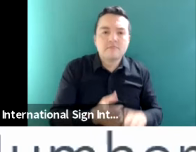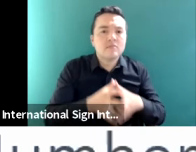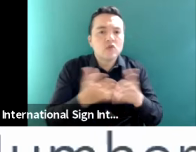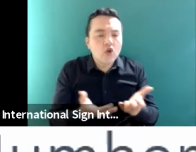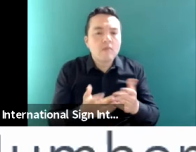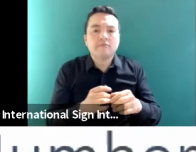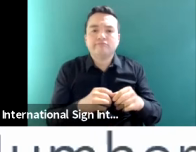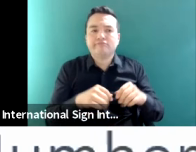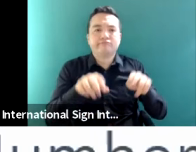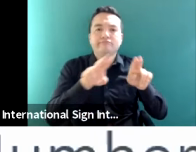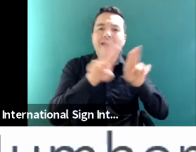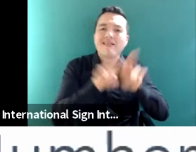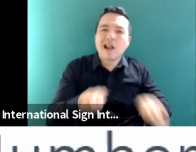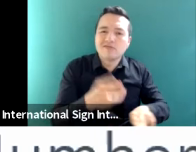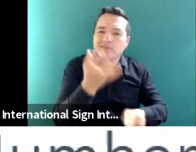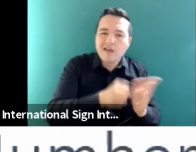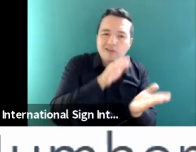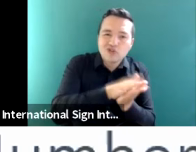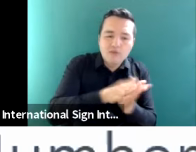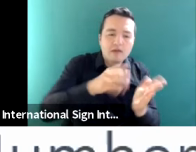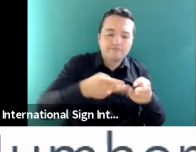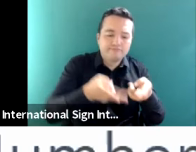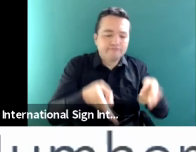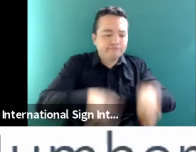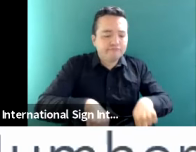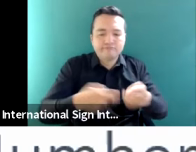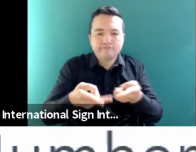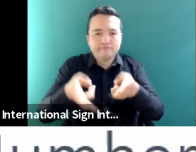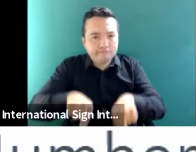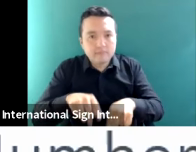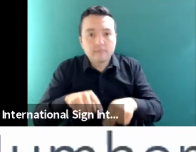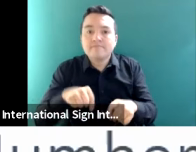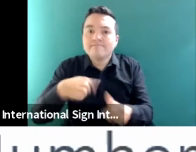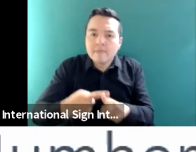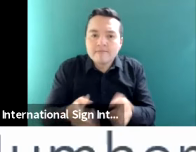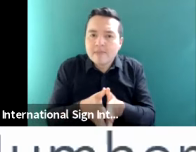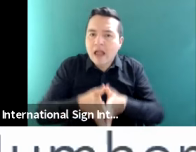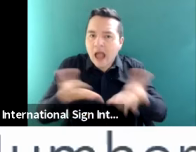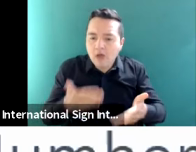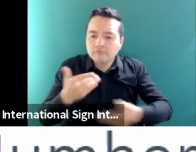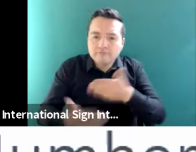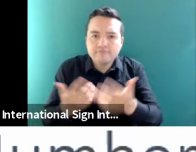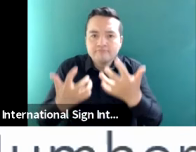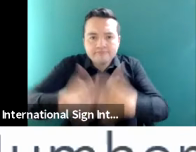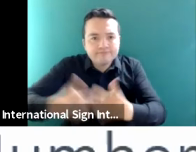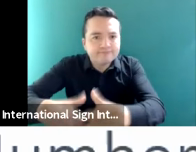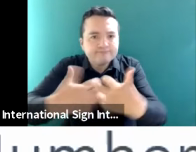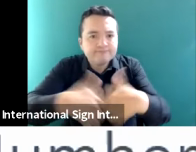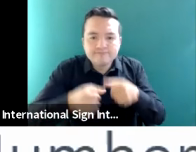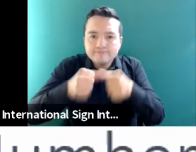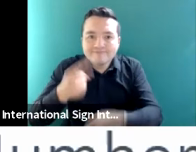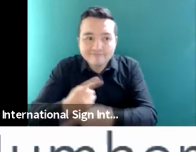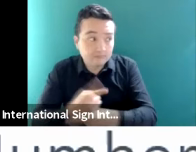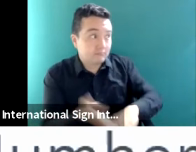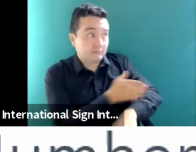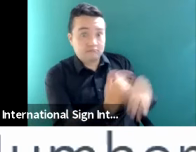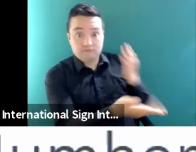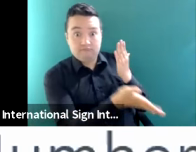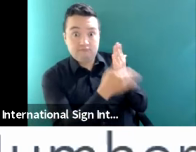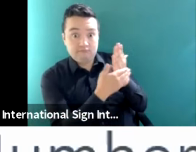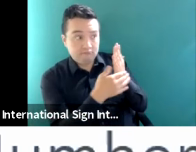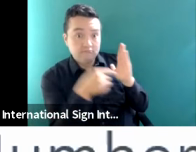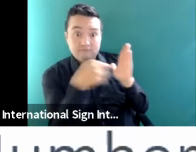That is quite obvious on the countries from the DARE Index standpoint.